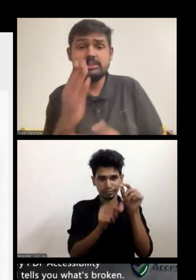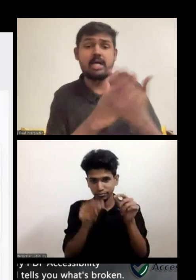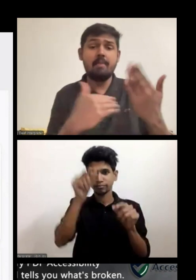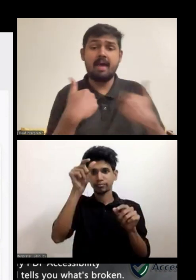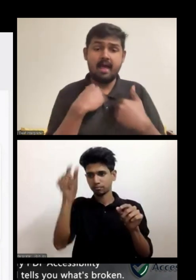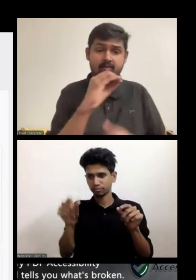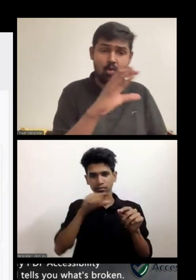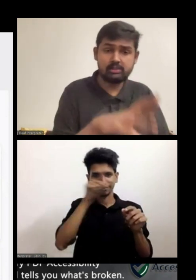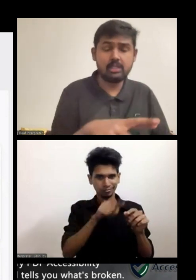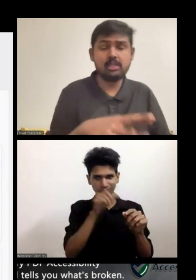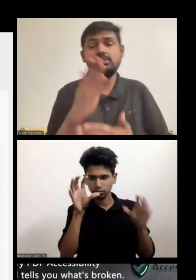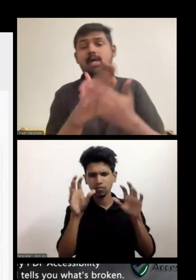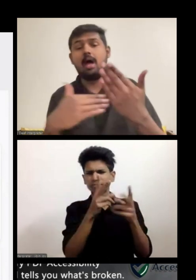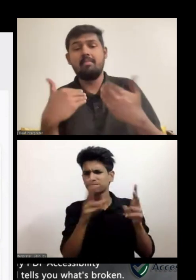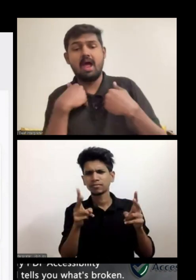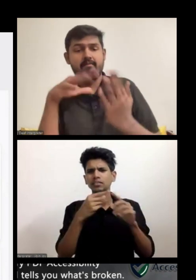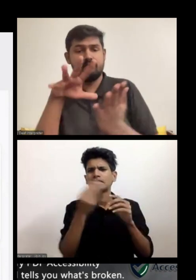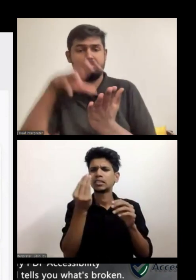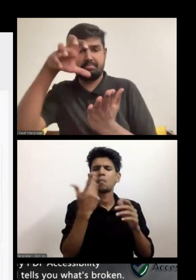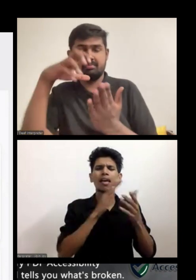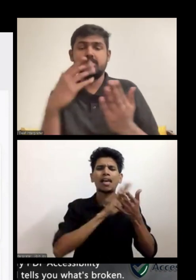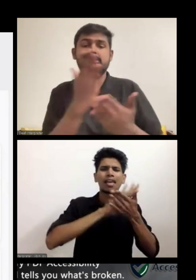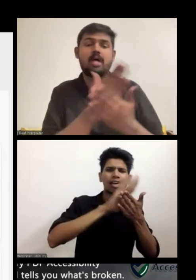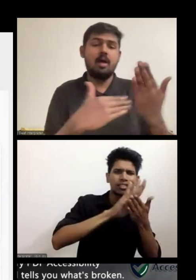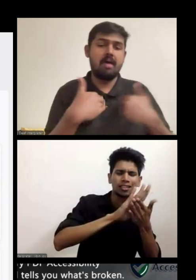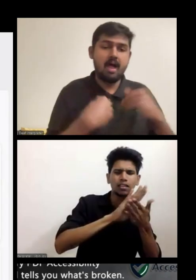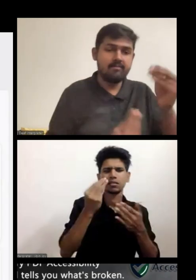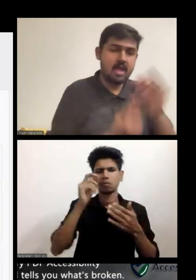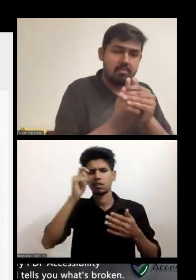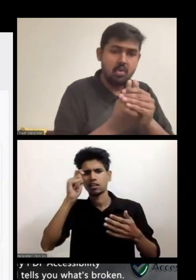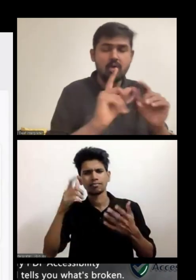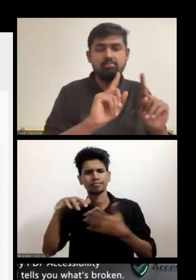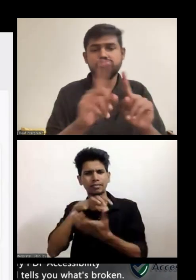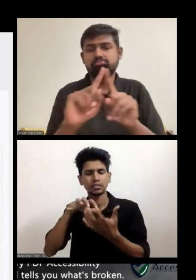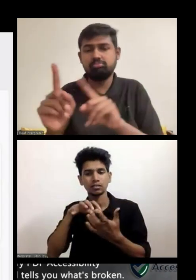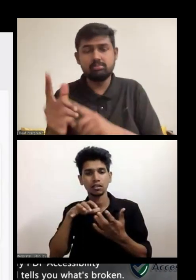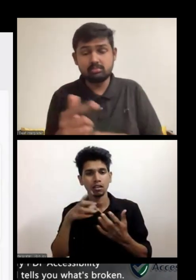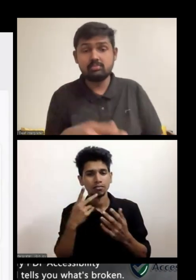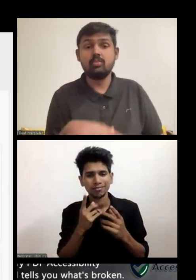So this tool has remediated more than 20,000 complex PDFs across the different organizations